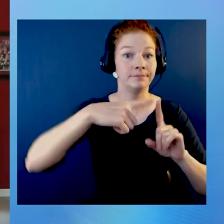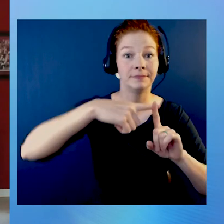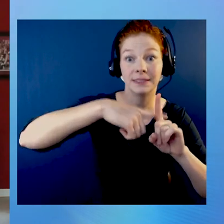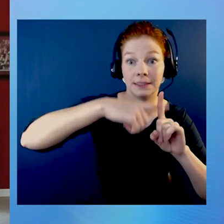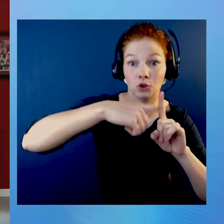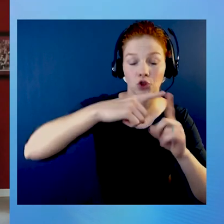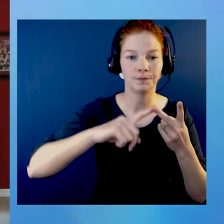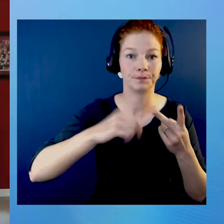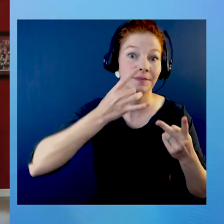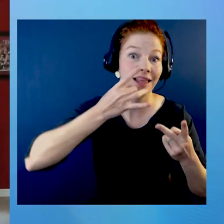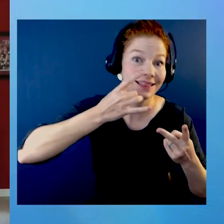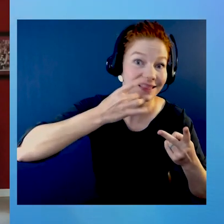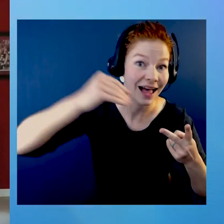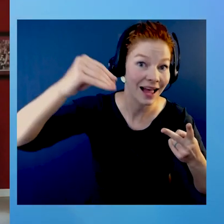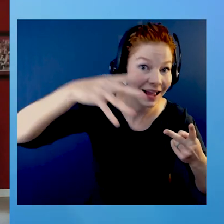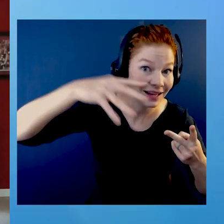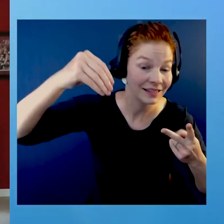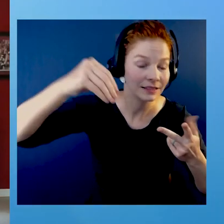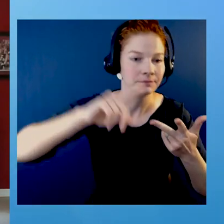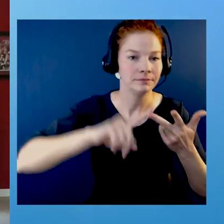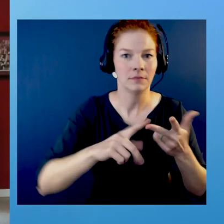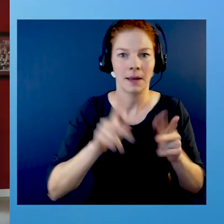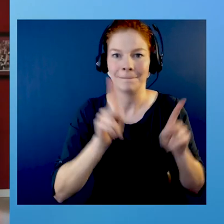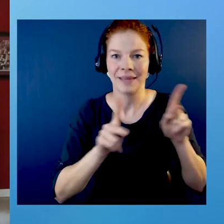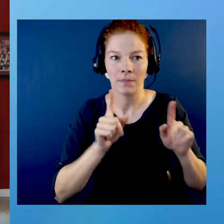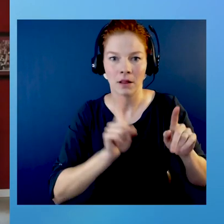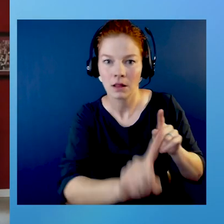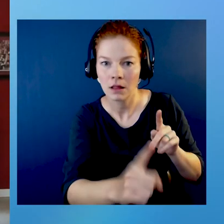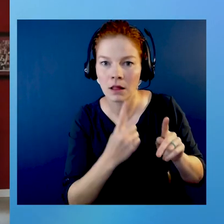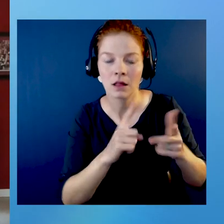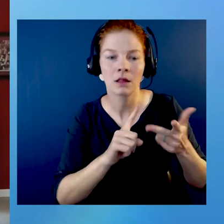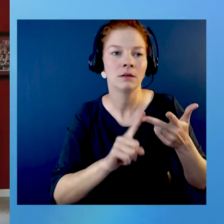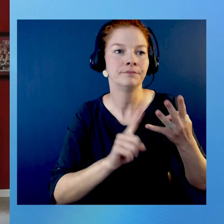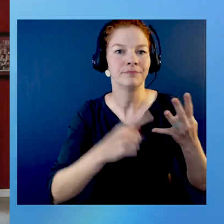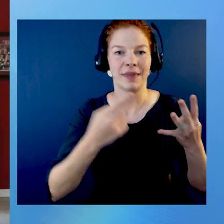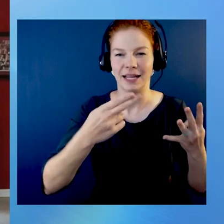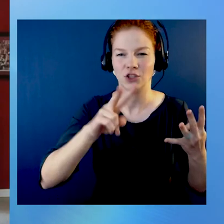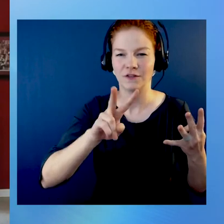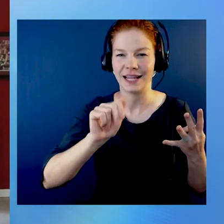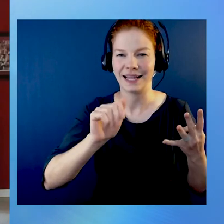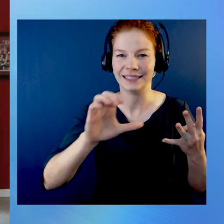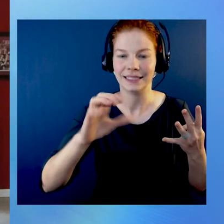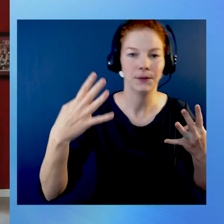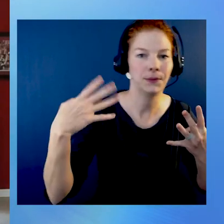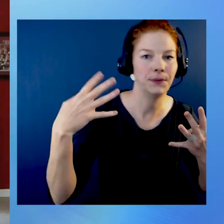lights, occupancy, HVAC, etc., and being able to not only place